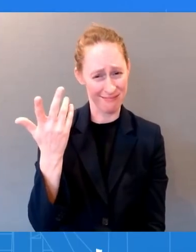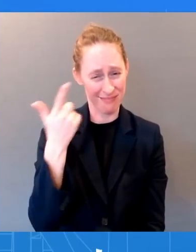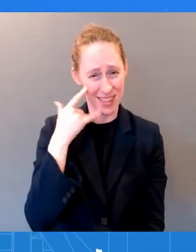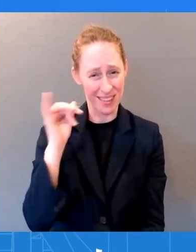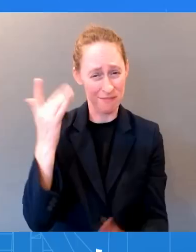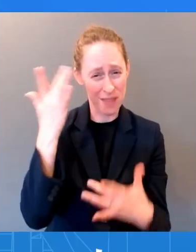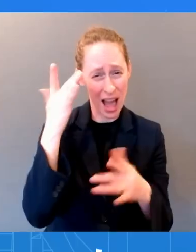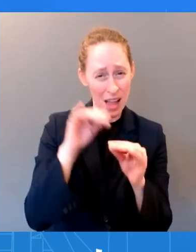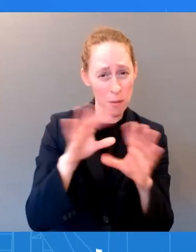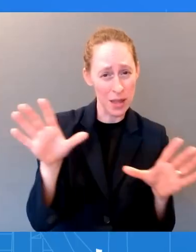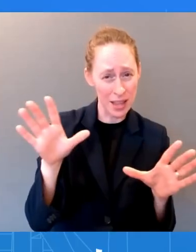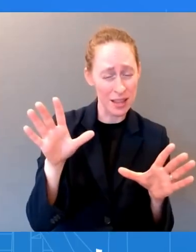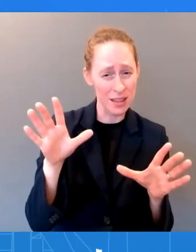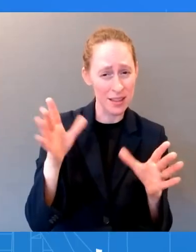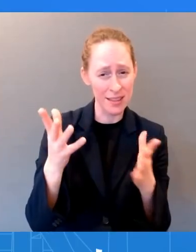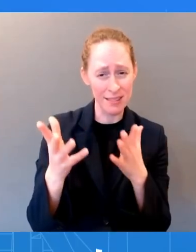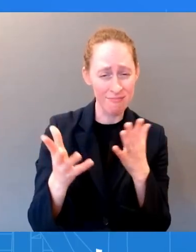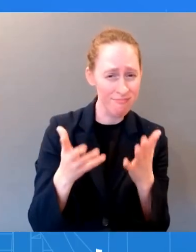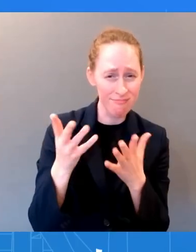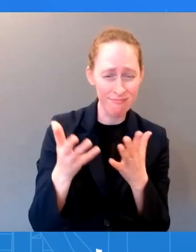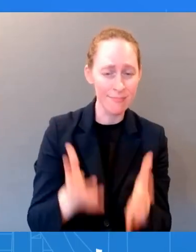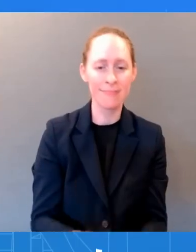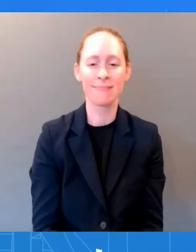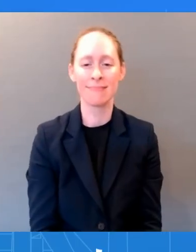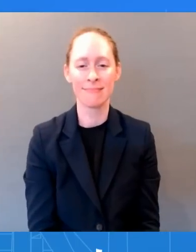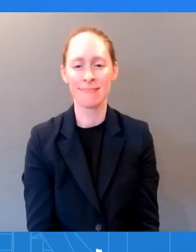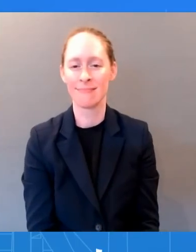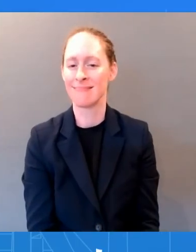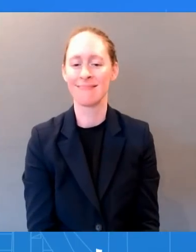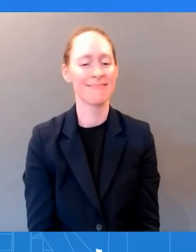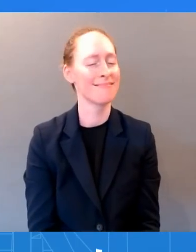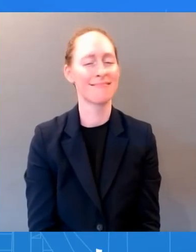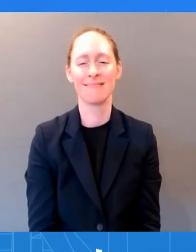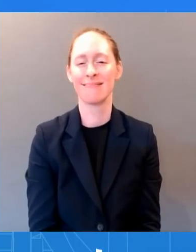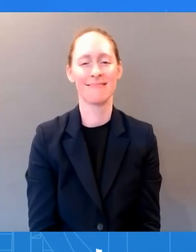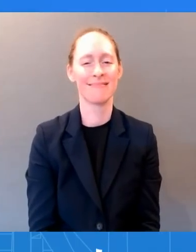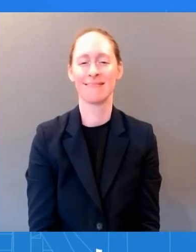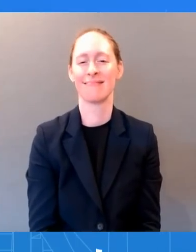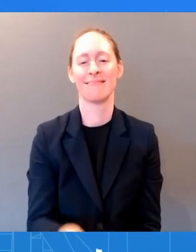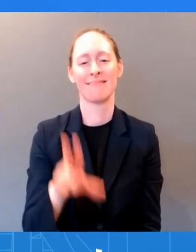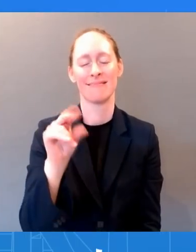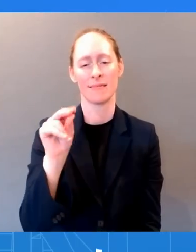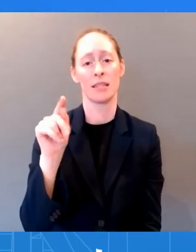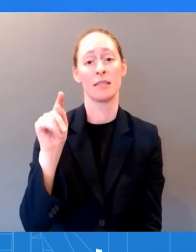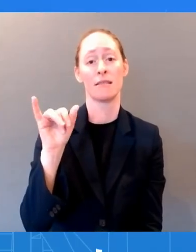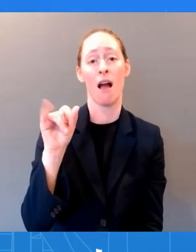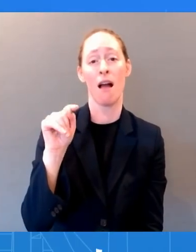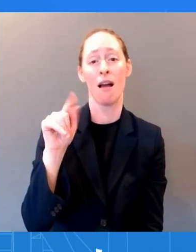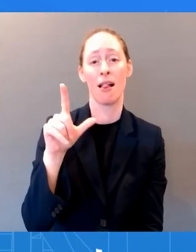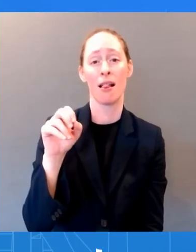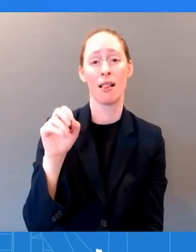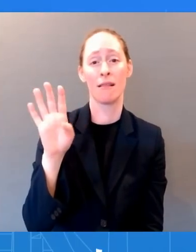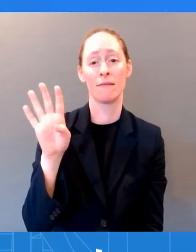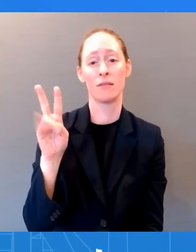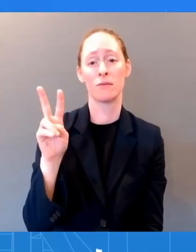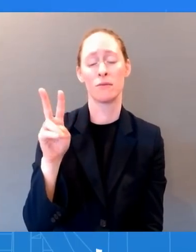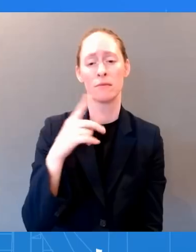Ms. Jean-Pierre: That is -- that is not how it works. It is not -- every -- Title 42 is very much in place, and that is the process. So there is a CDC --